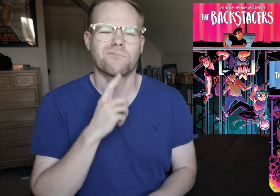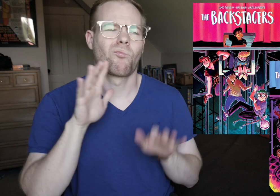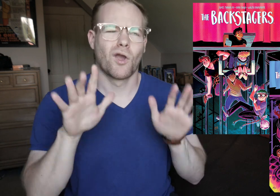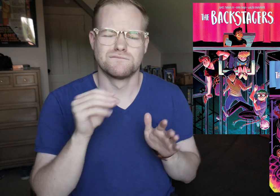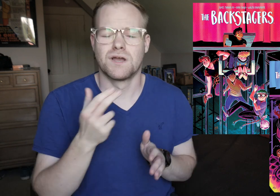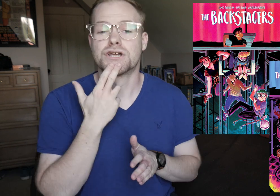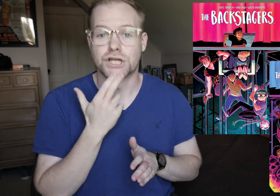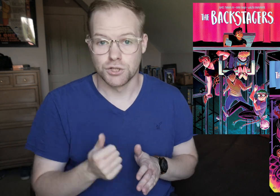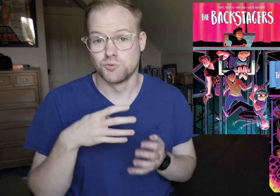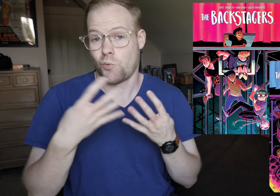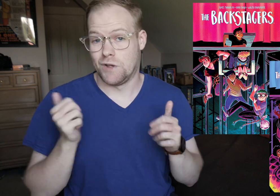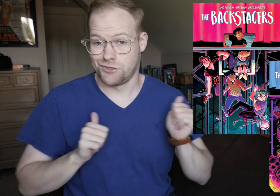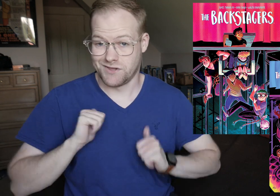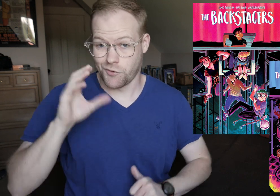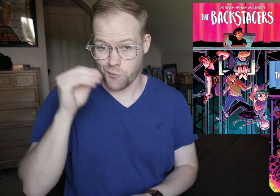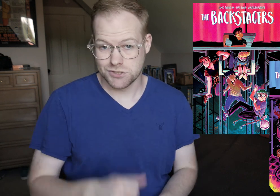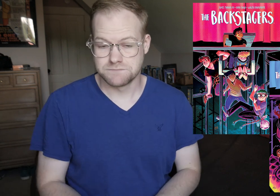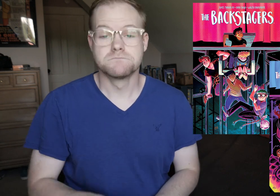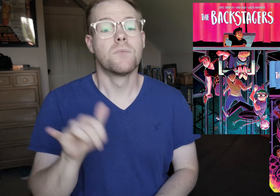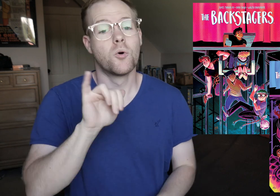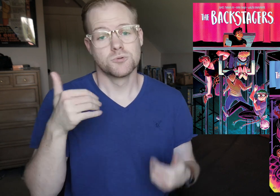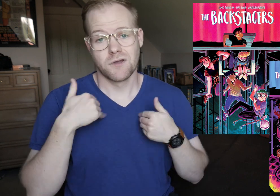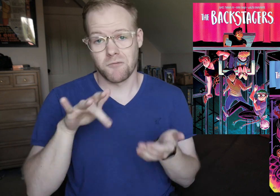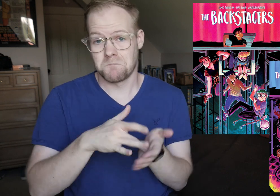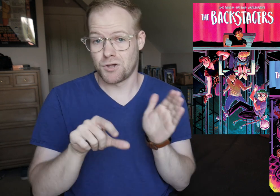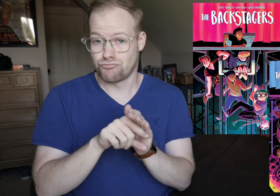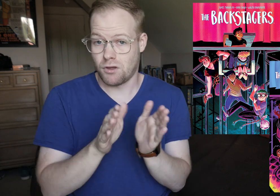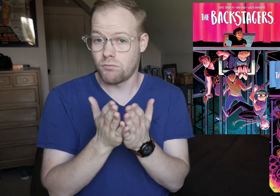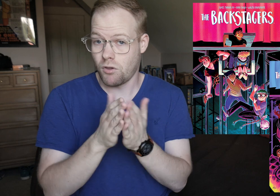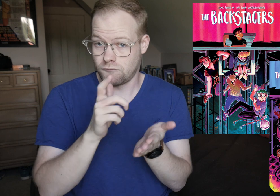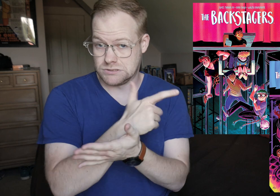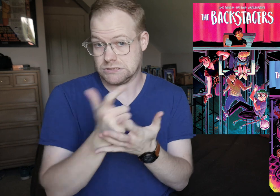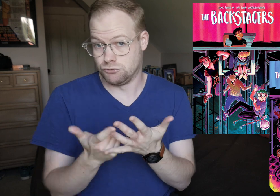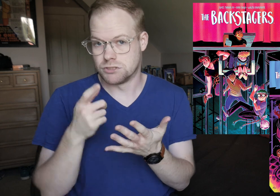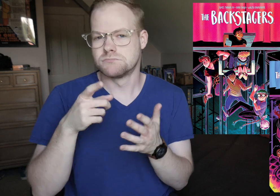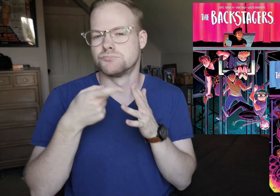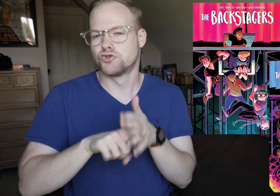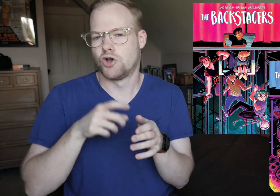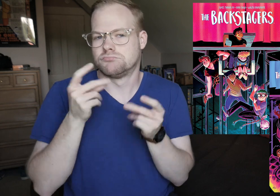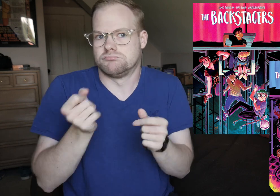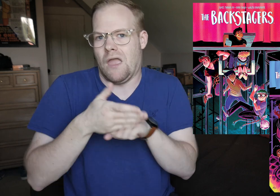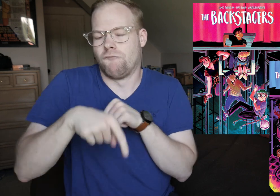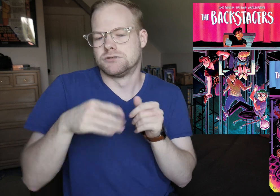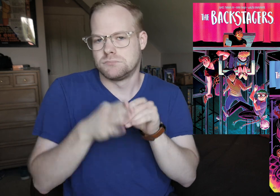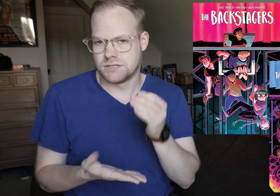Wonderful and cute queer theater boys. There is also a middle grade novel series that starts after this ends.